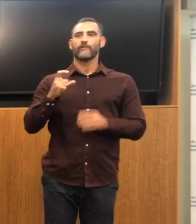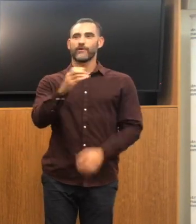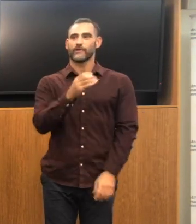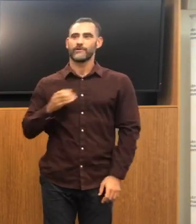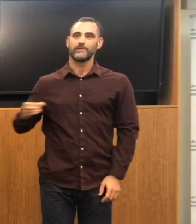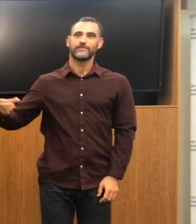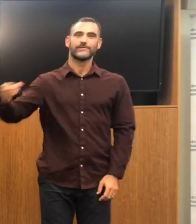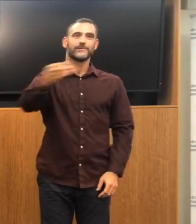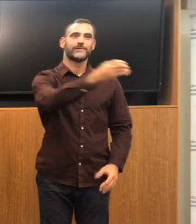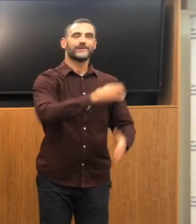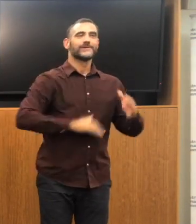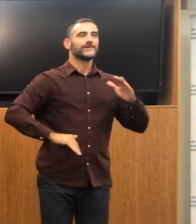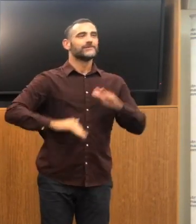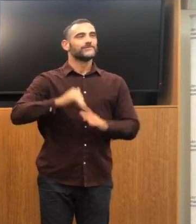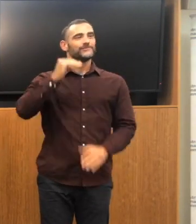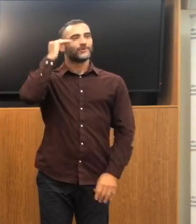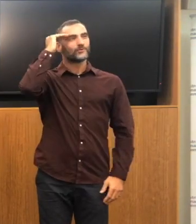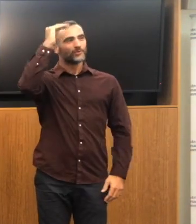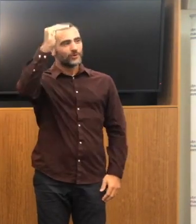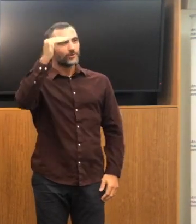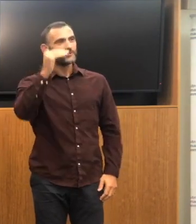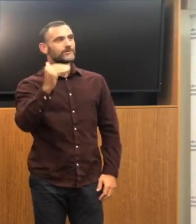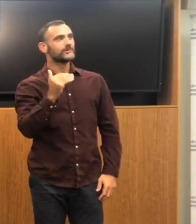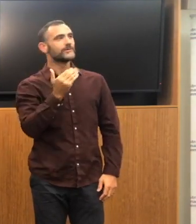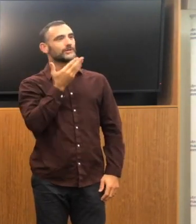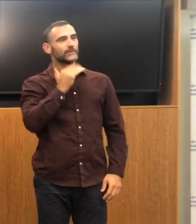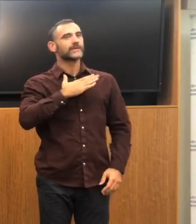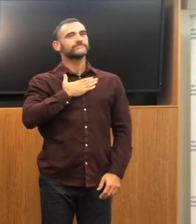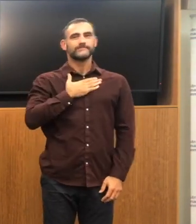So you'll just have to wait a moment while one of my colleagues hands it out.